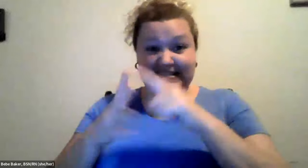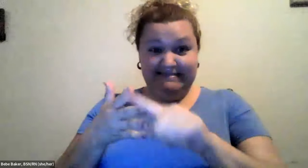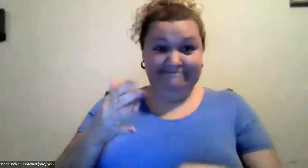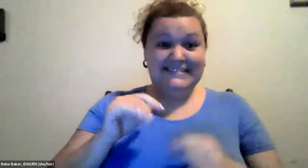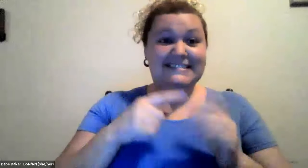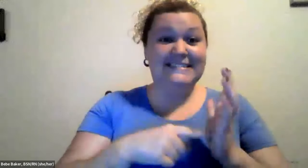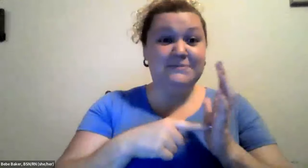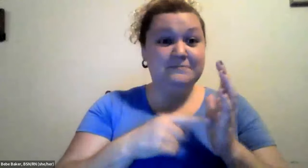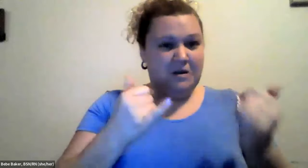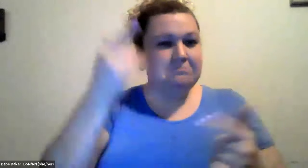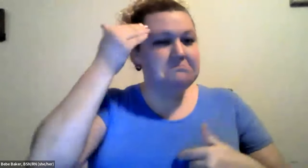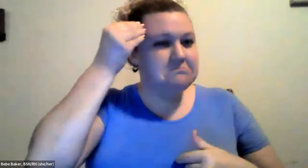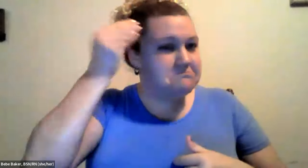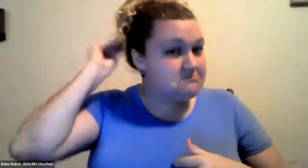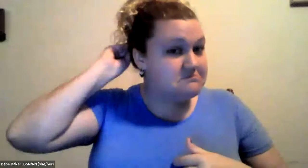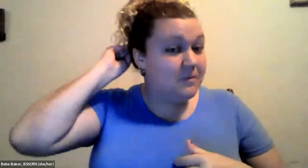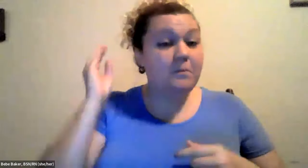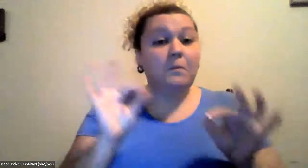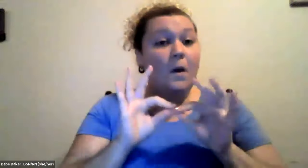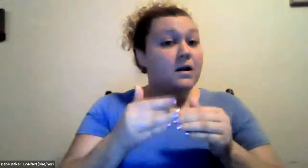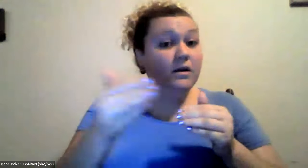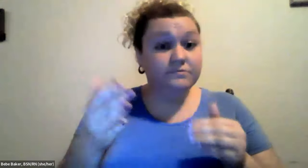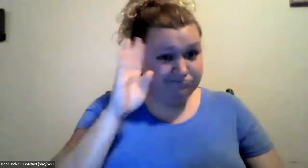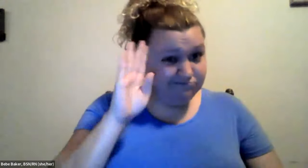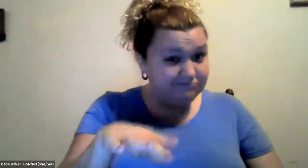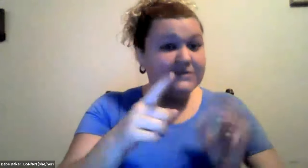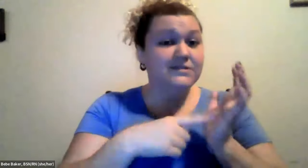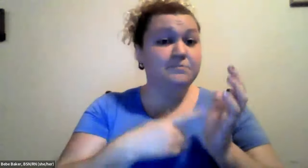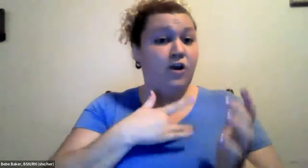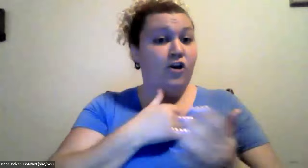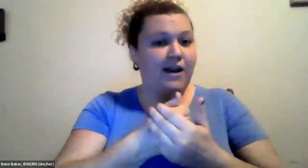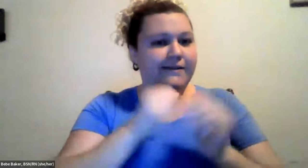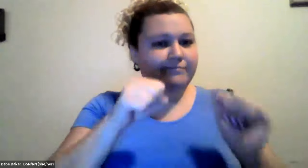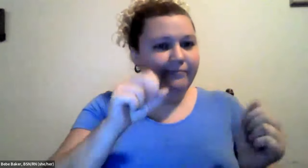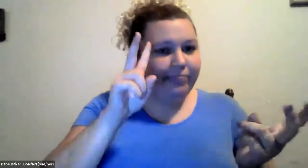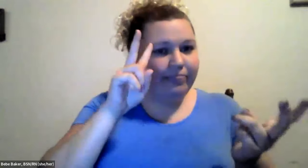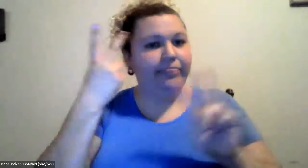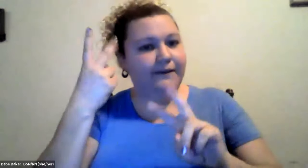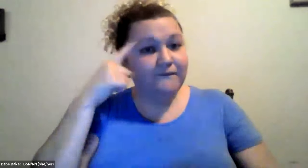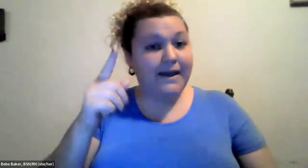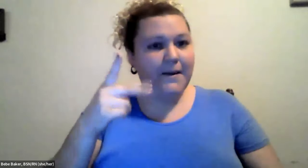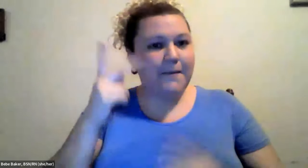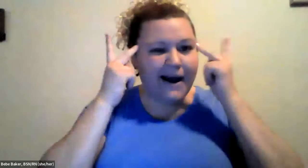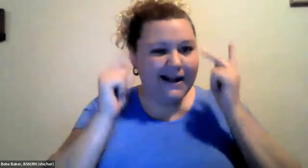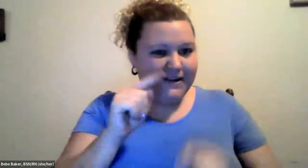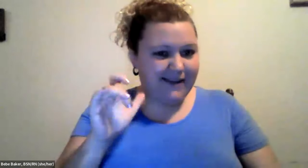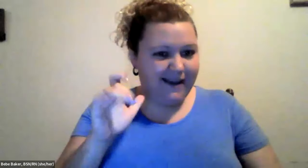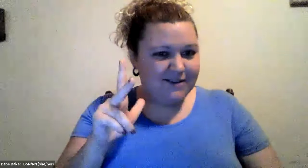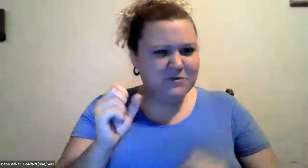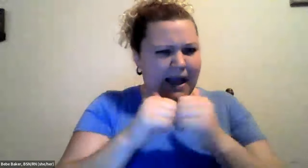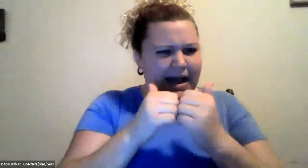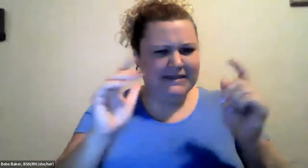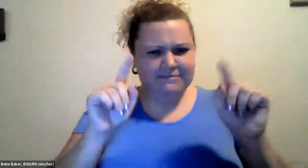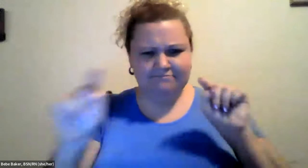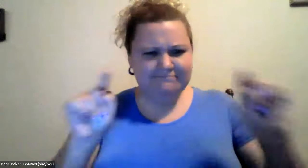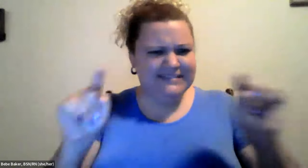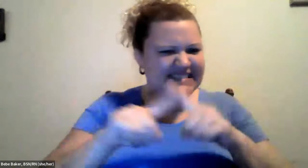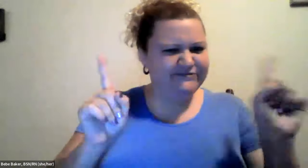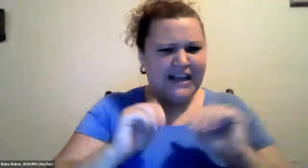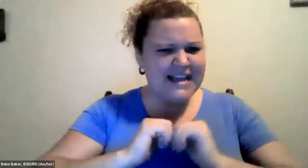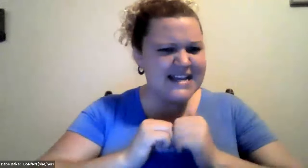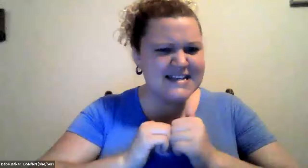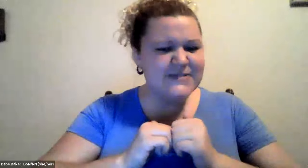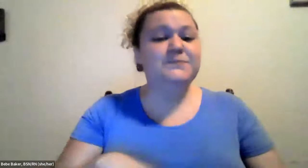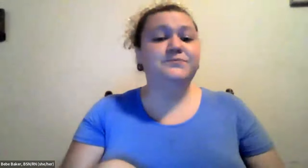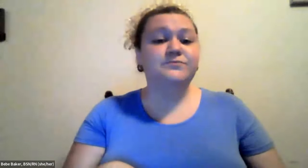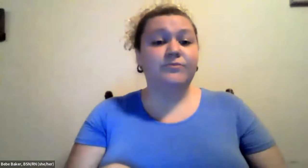Cristine Saunders: So those are some of the different symptoms, that you would see with having a heart attack so sometimes it can be misunderstood and people will think it's a panic attack.